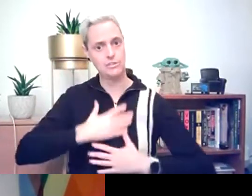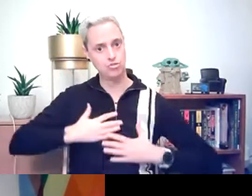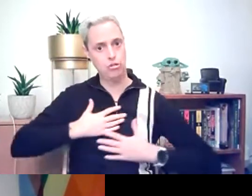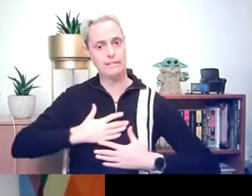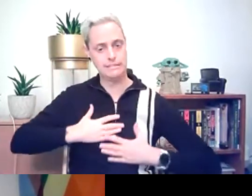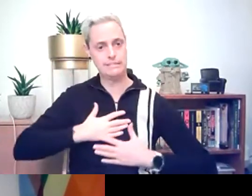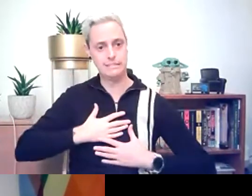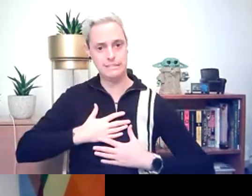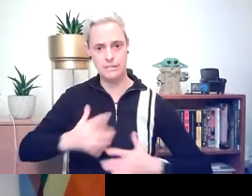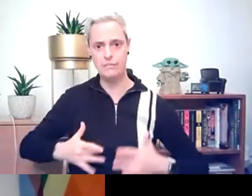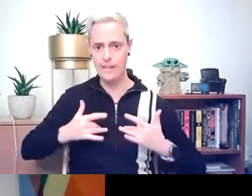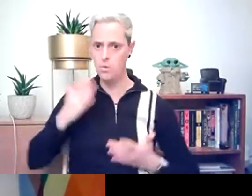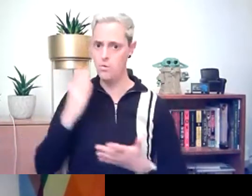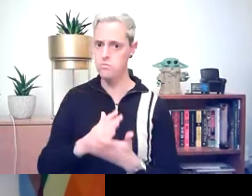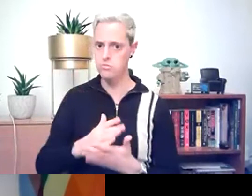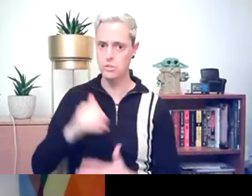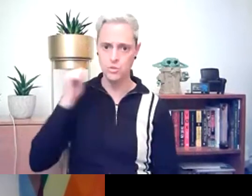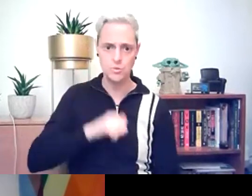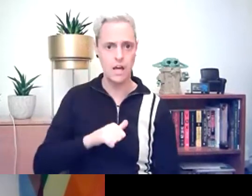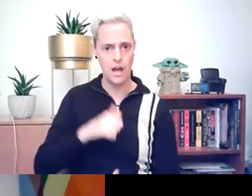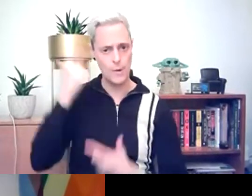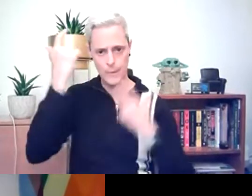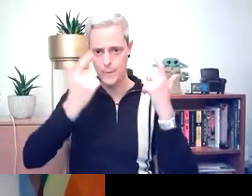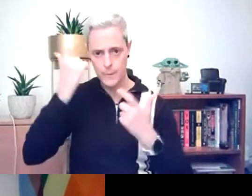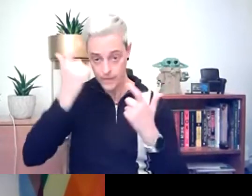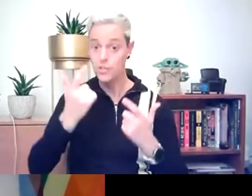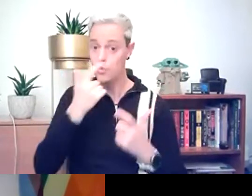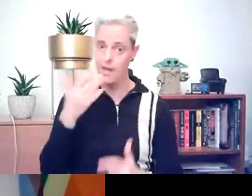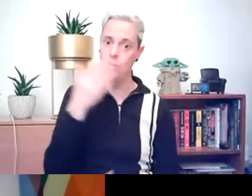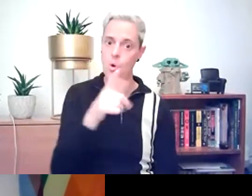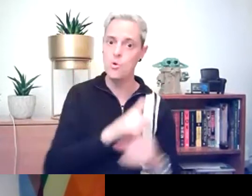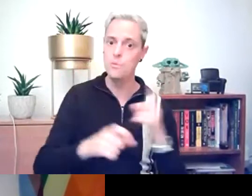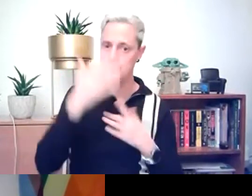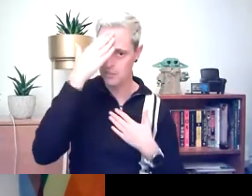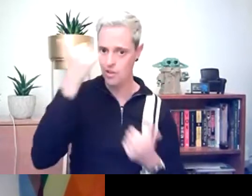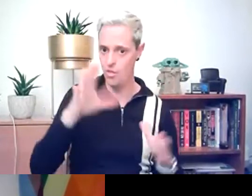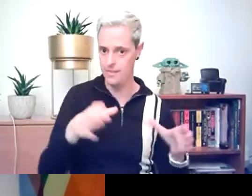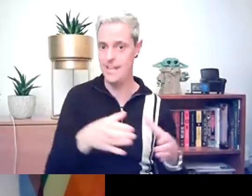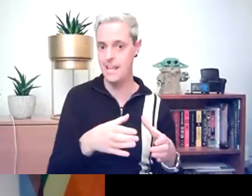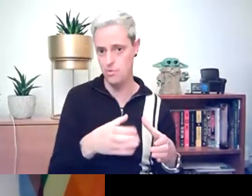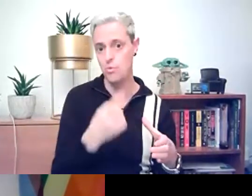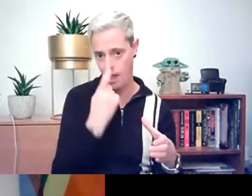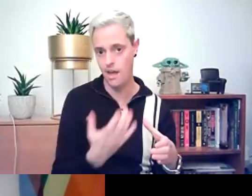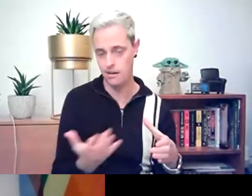all those sorts of things you might well be able to access the community mental health 18:48:10 team. 18:48:12 But for a lot of people if if you